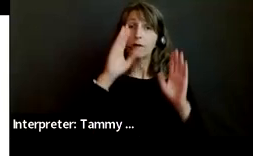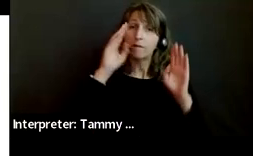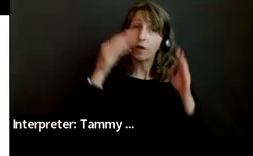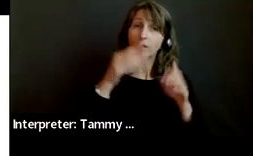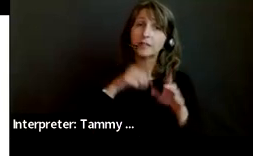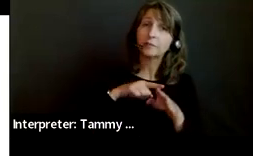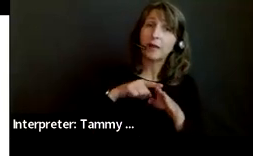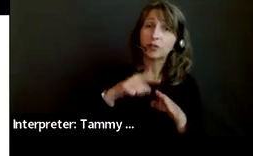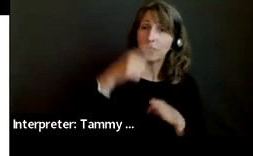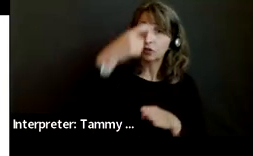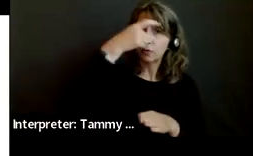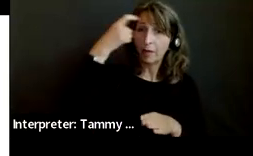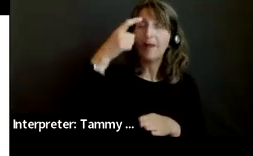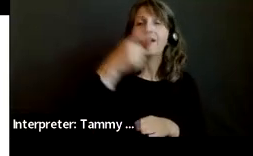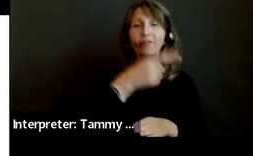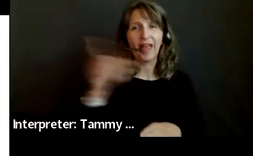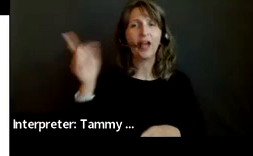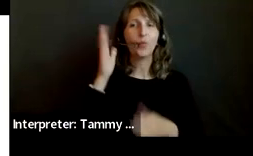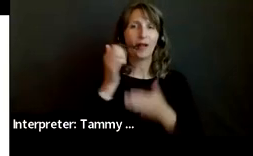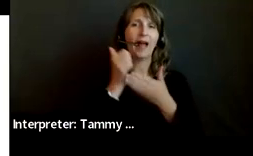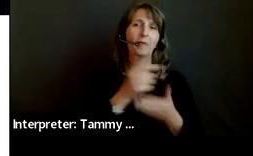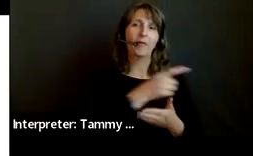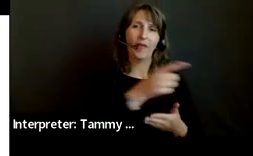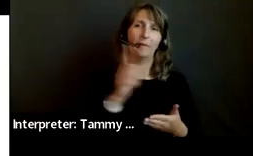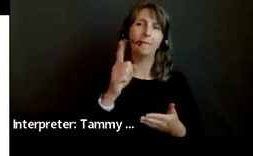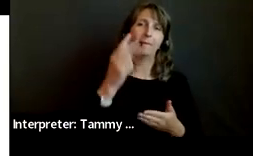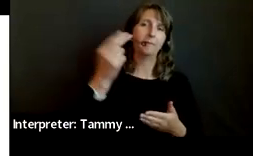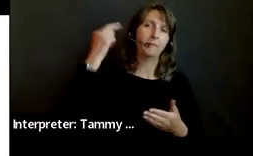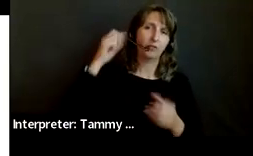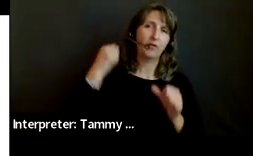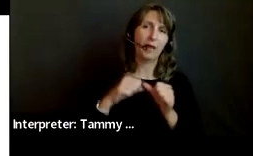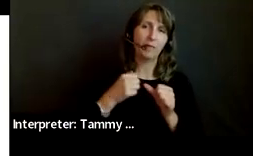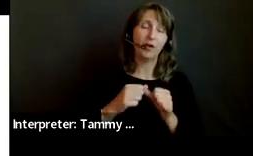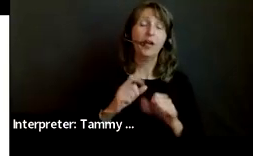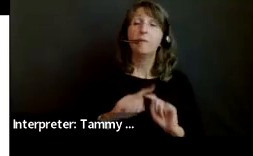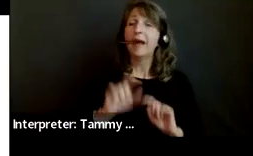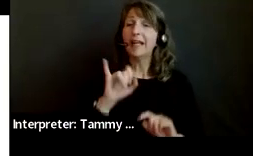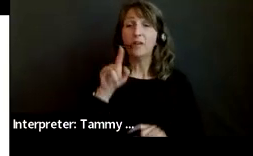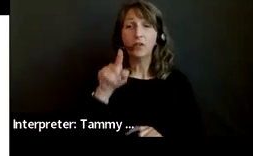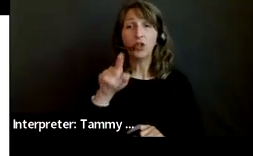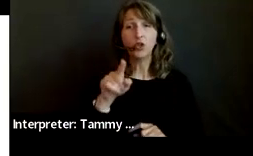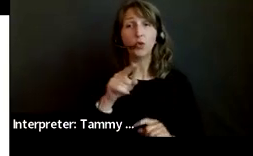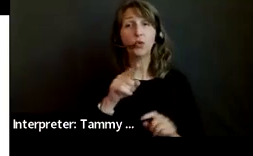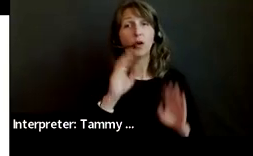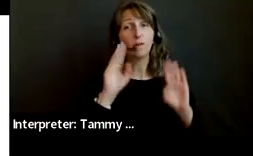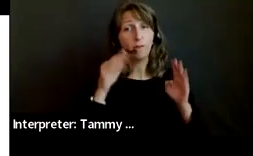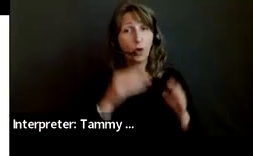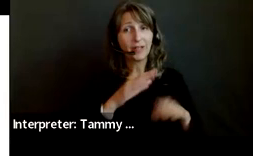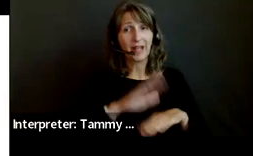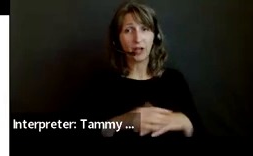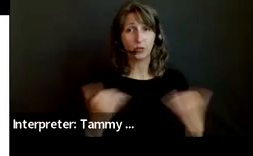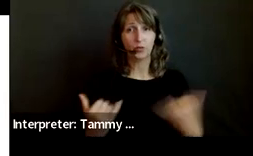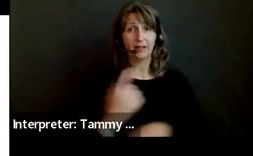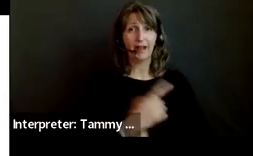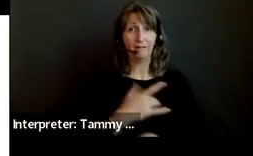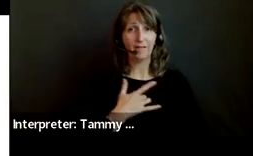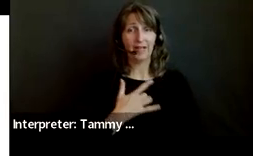Bye, by supporting the present, you can help to cope the through these reactions that are being caused by the traumatic experience.